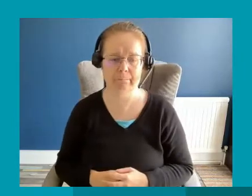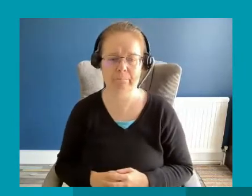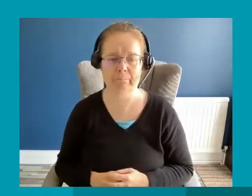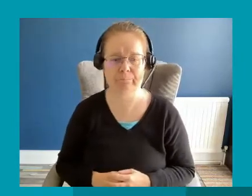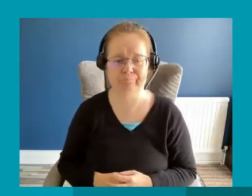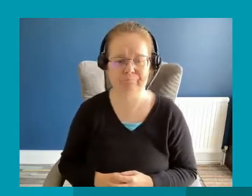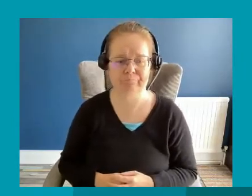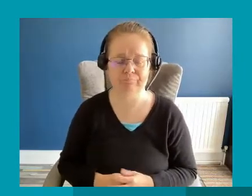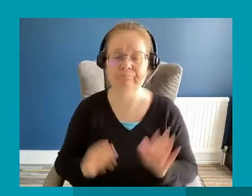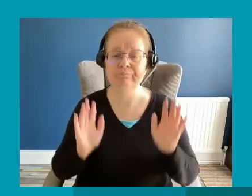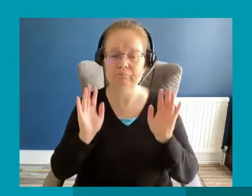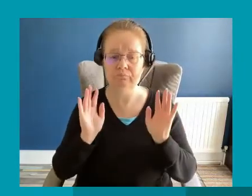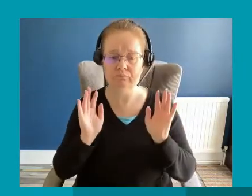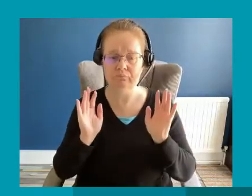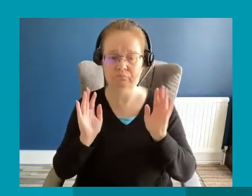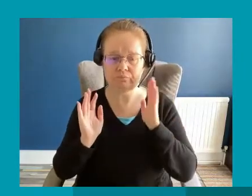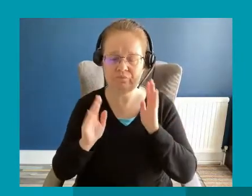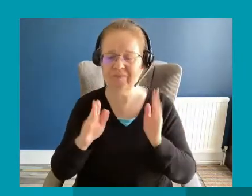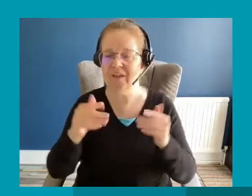So let's go to the next slide.